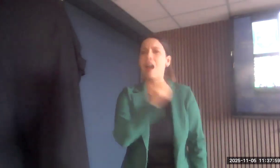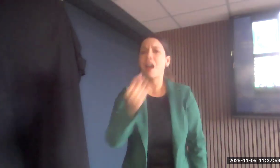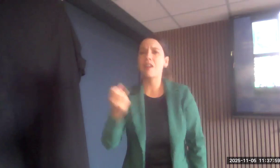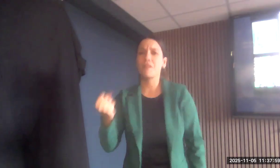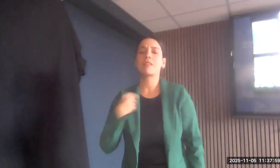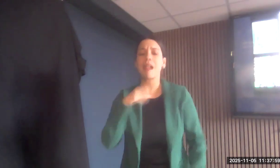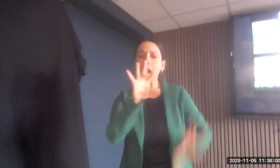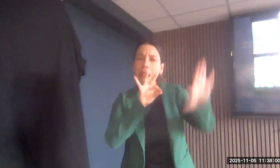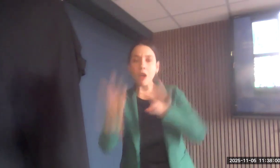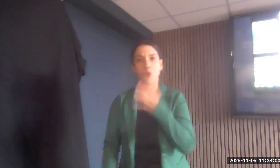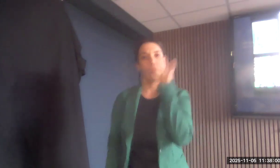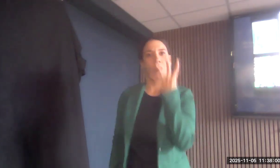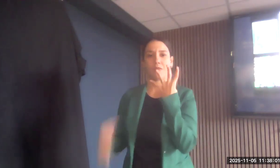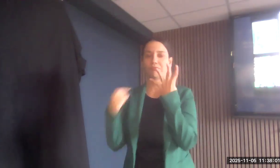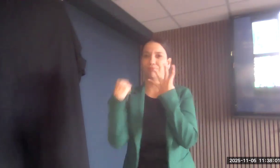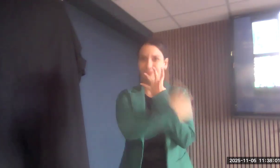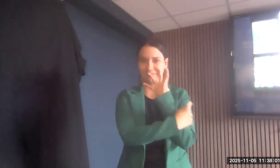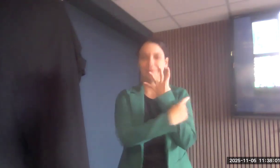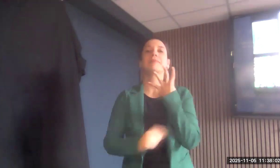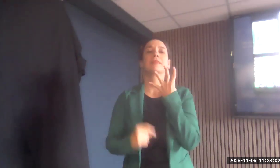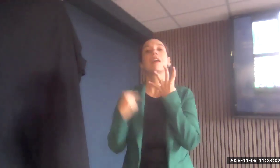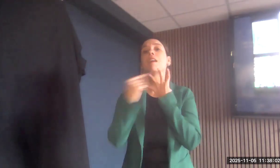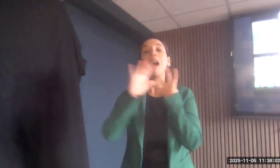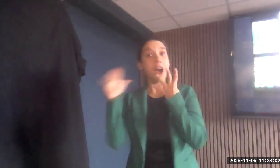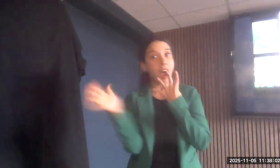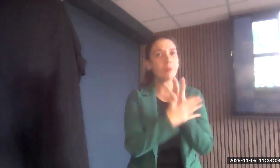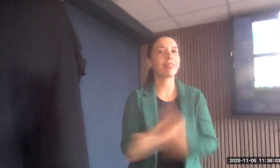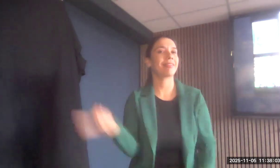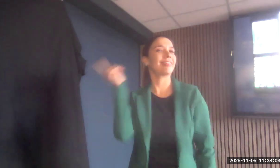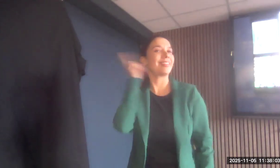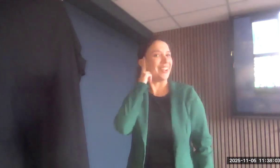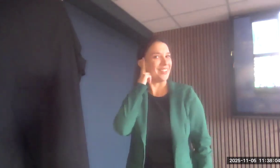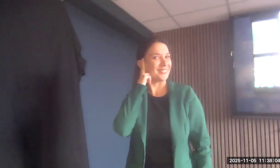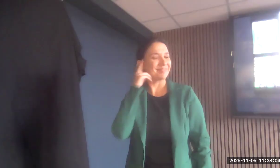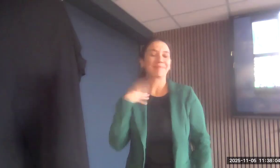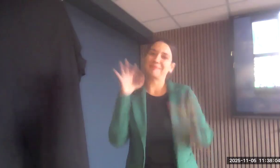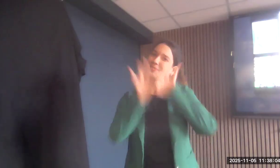into Libras. Some other people have conducted research for key figures here on the slide.